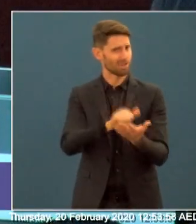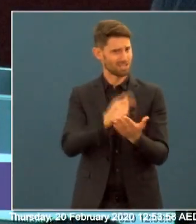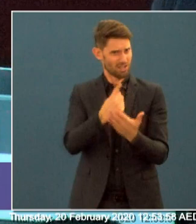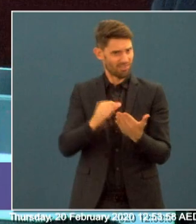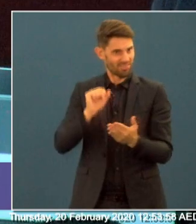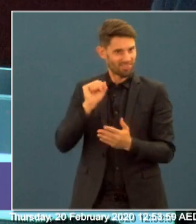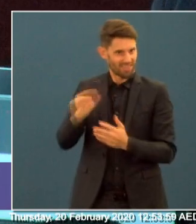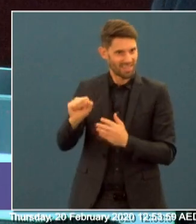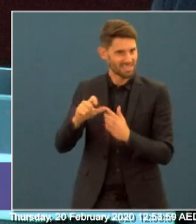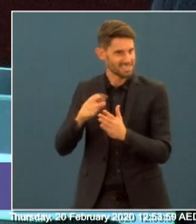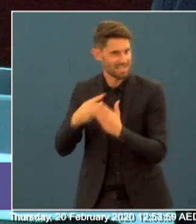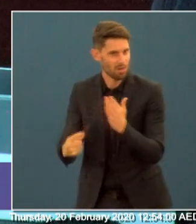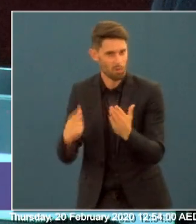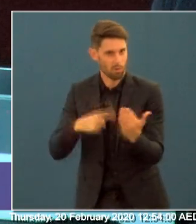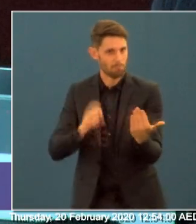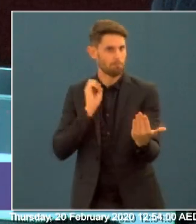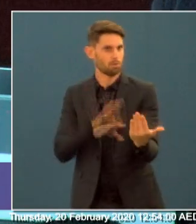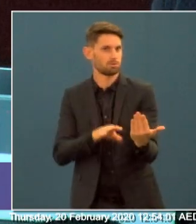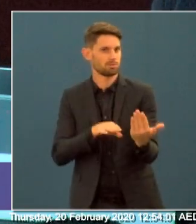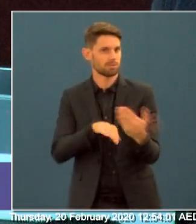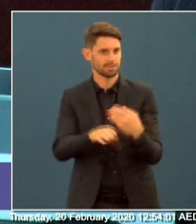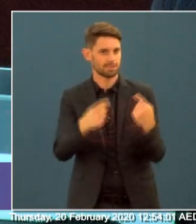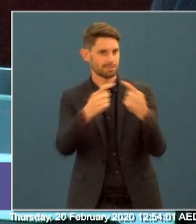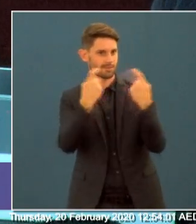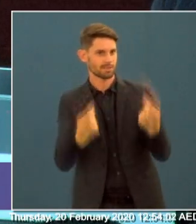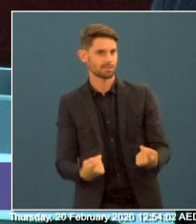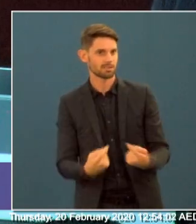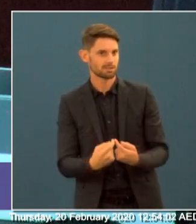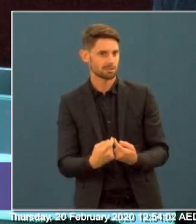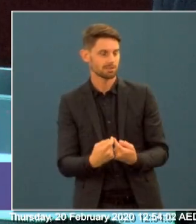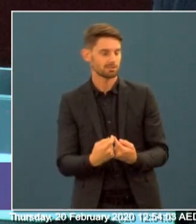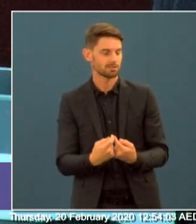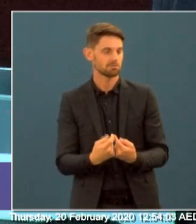But if you are saying that there's a need for some type of code